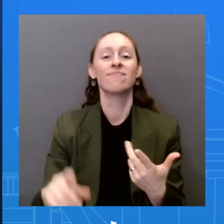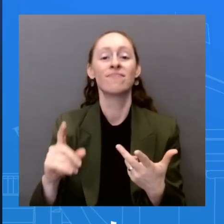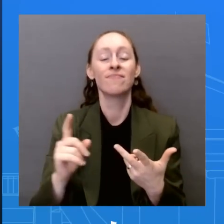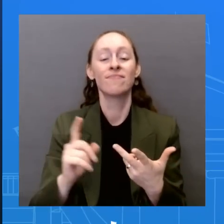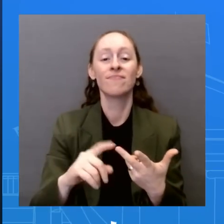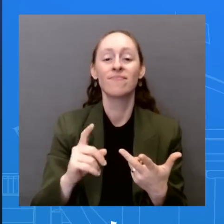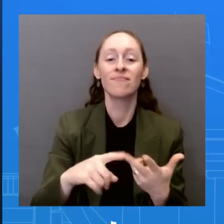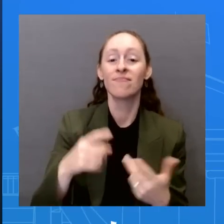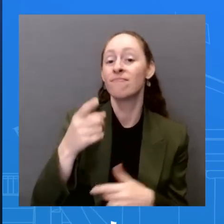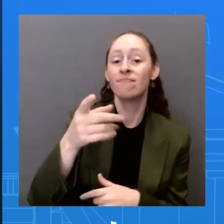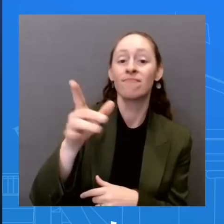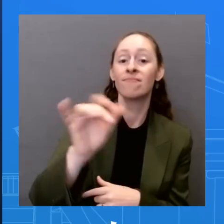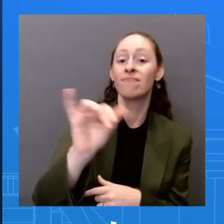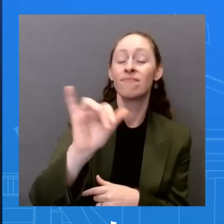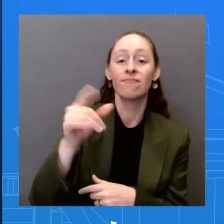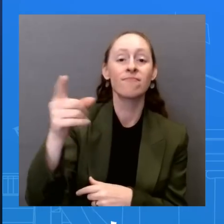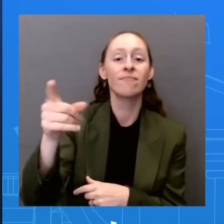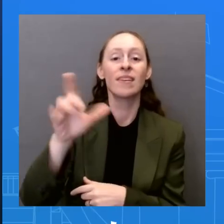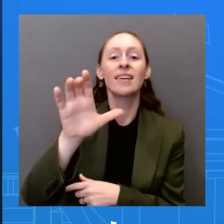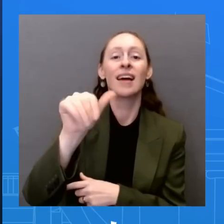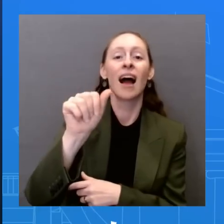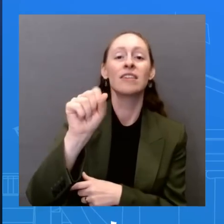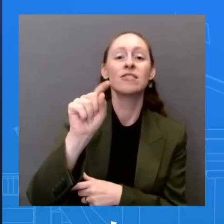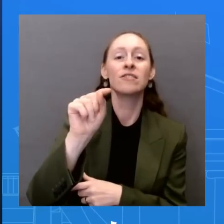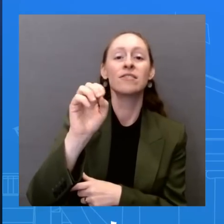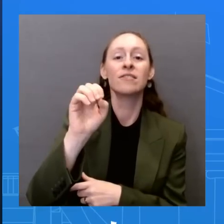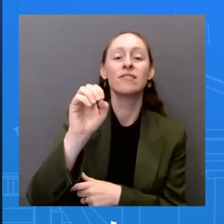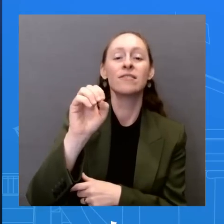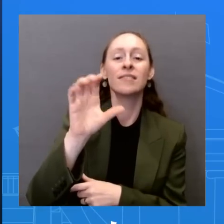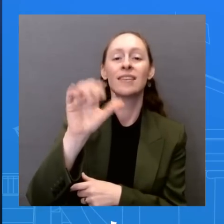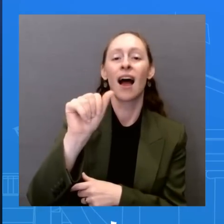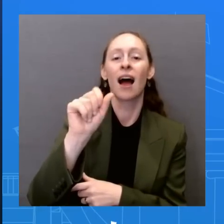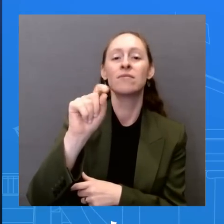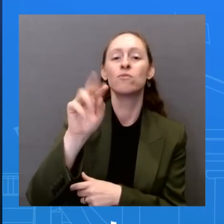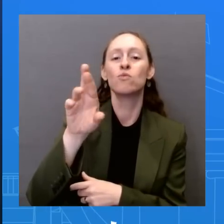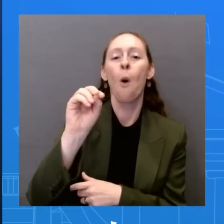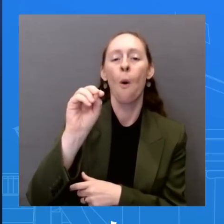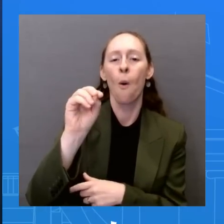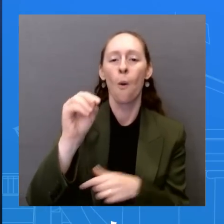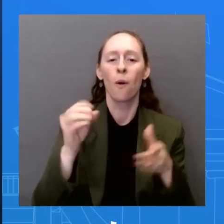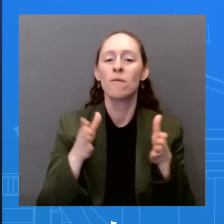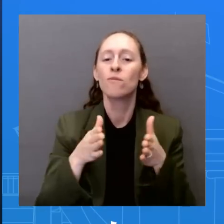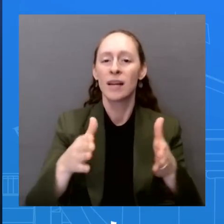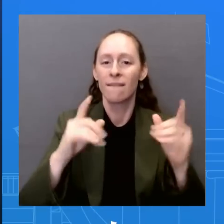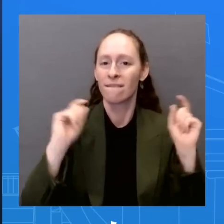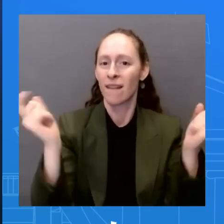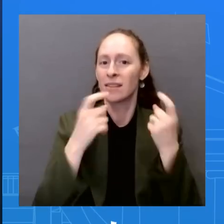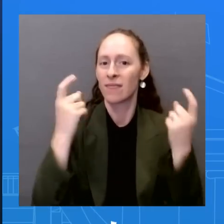toward the end of this month. We will continue to pull every lever and meet people where they are to end this outbreak.